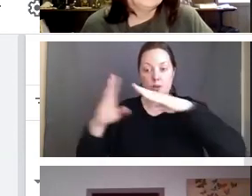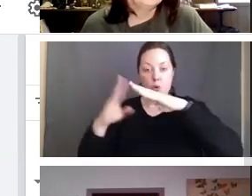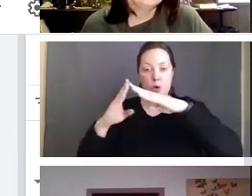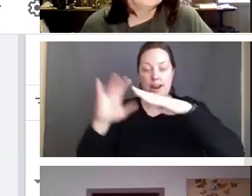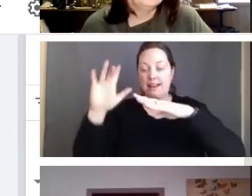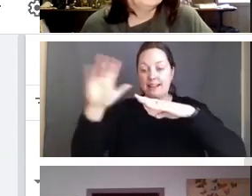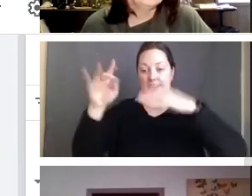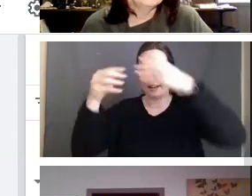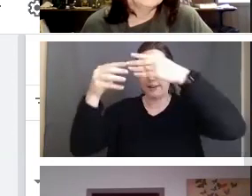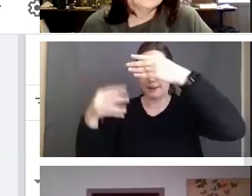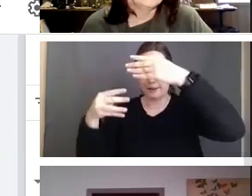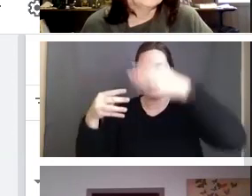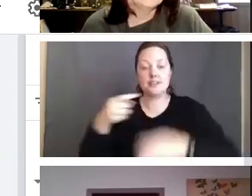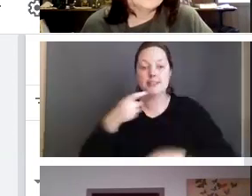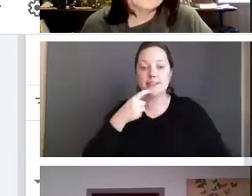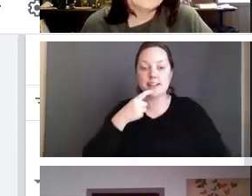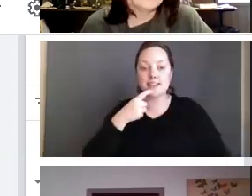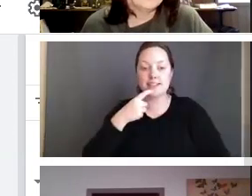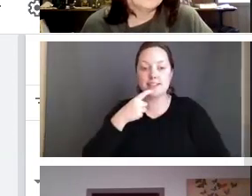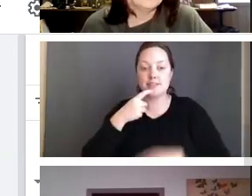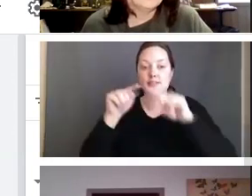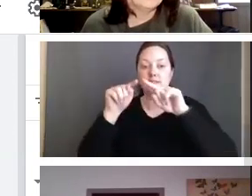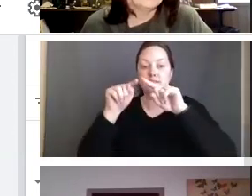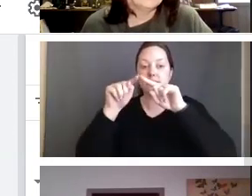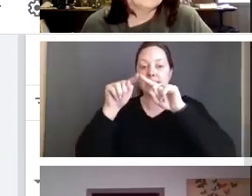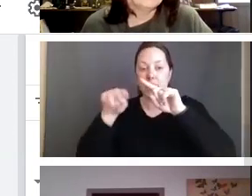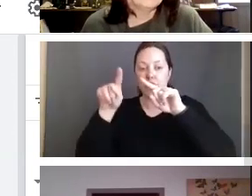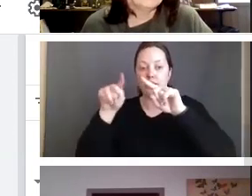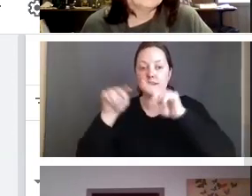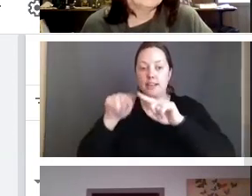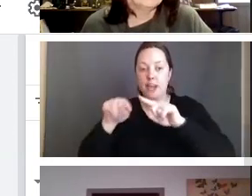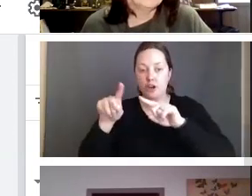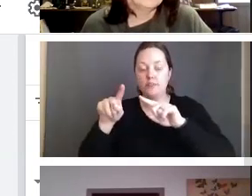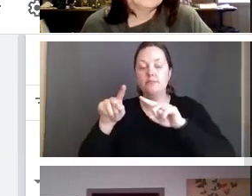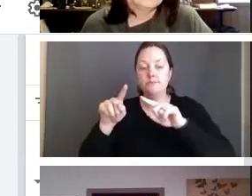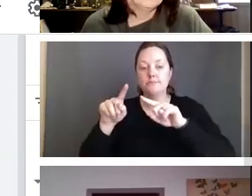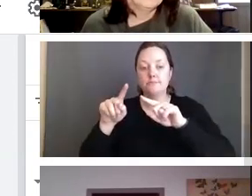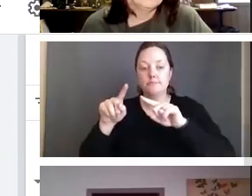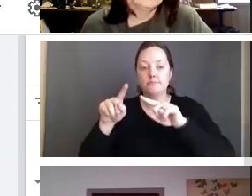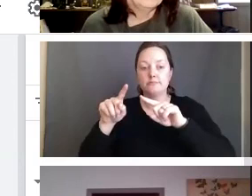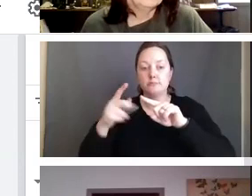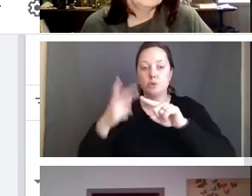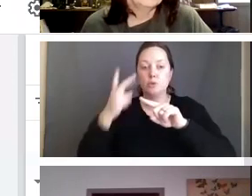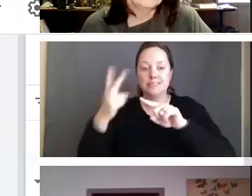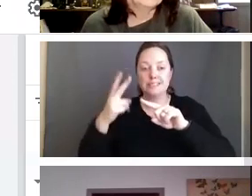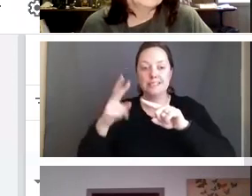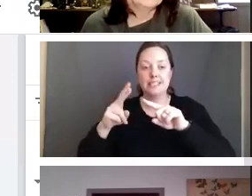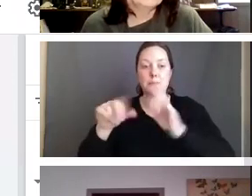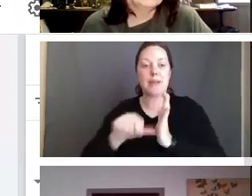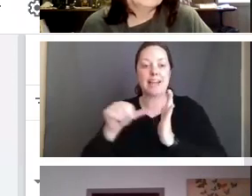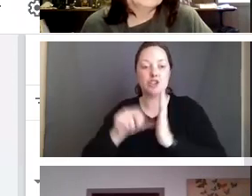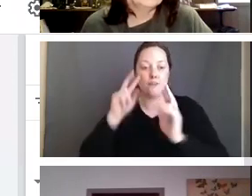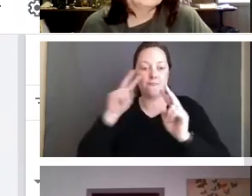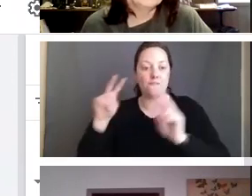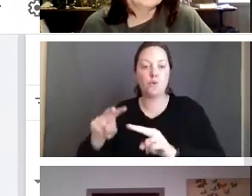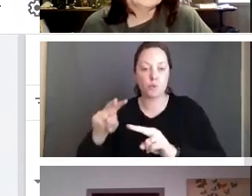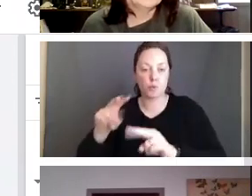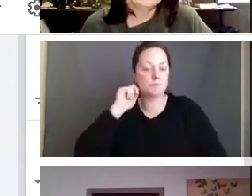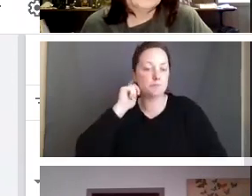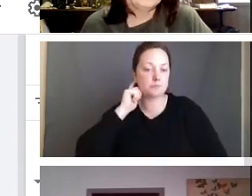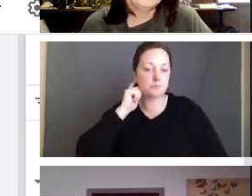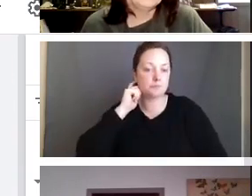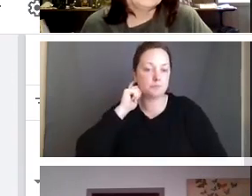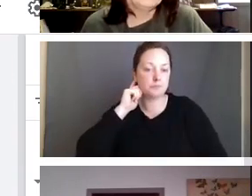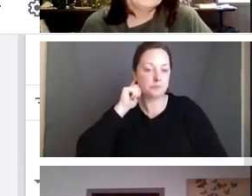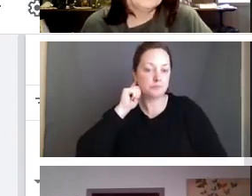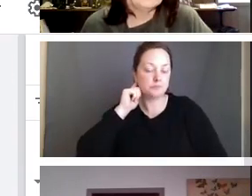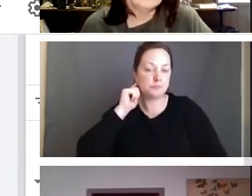And you are the one that has to add those images.